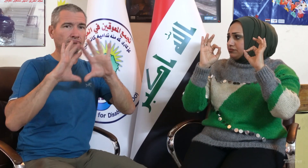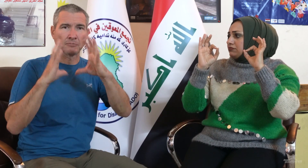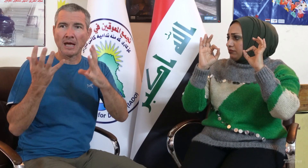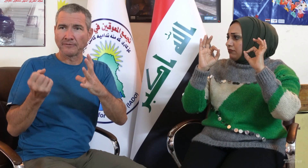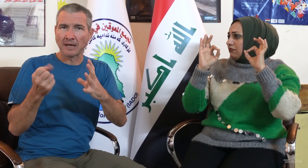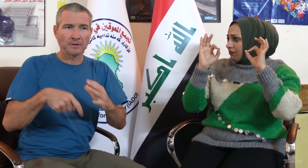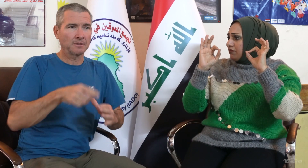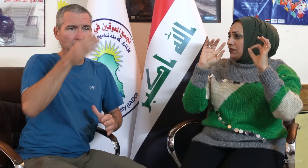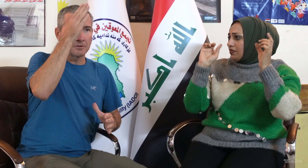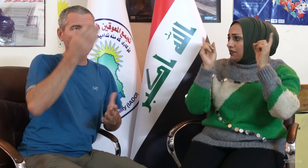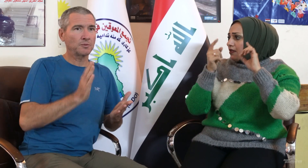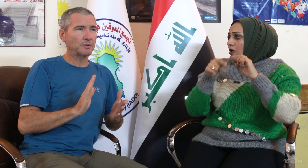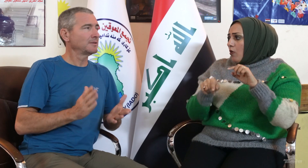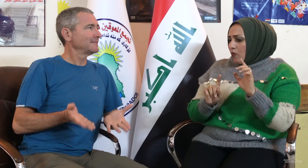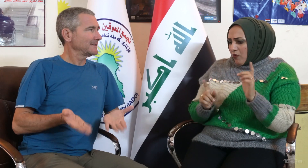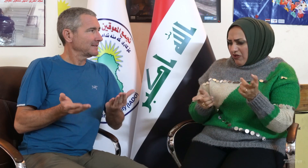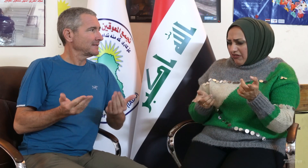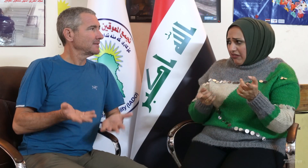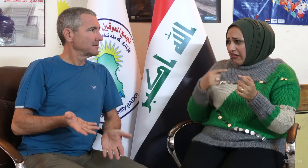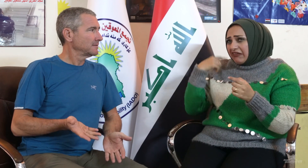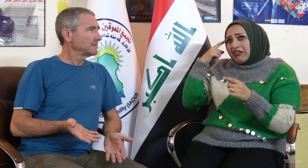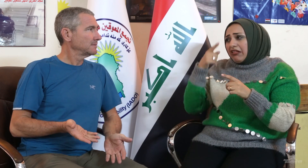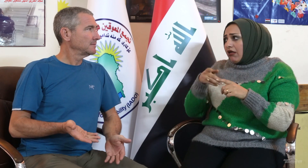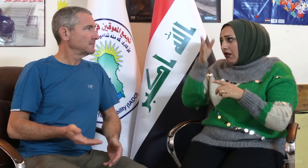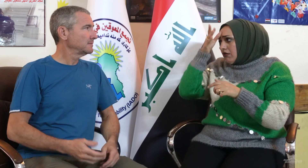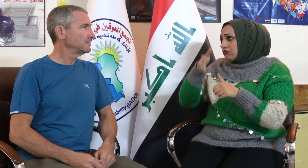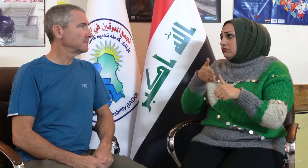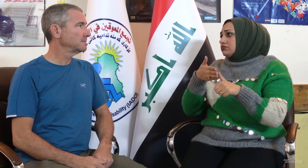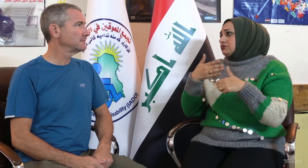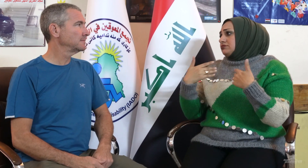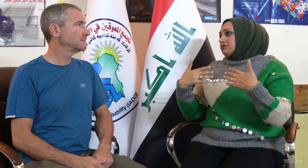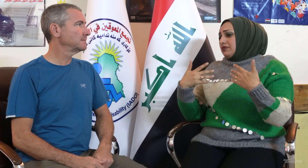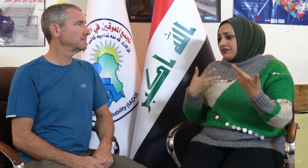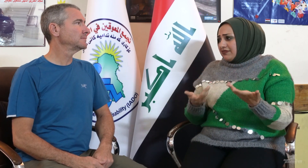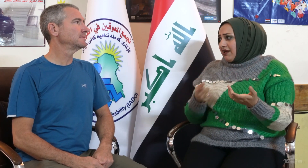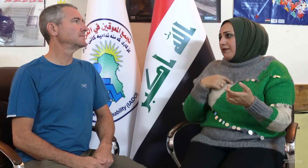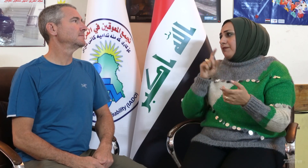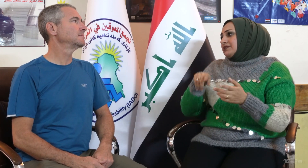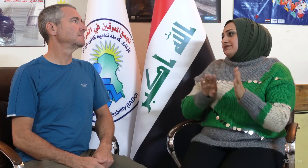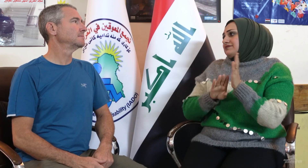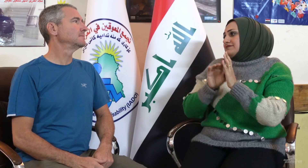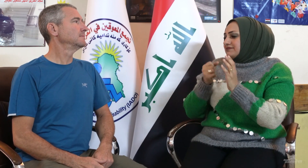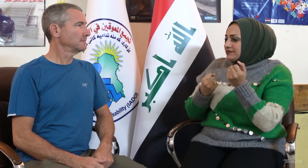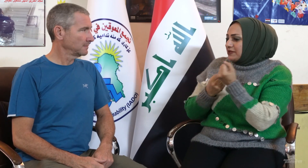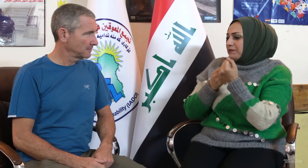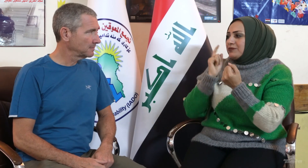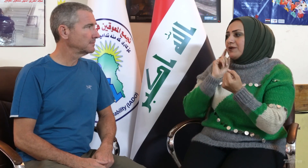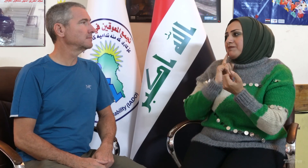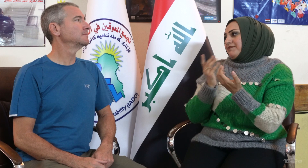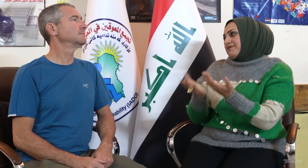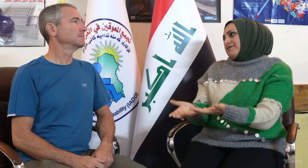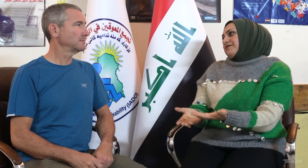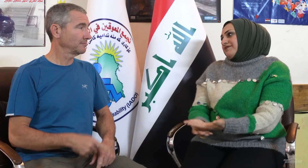And in order to do that, educational levels must be lifted. It’s completely possible with the proper support for Deaf students.